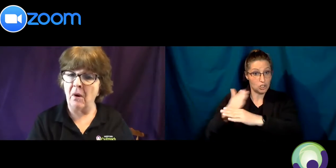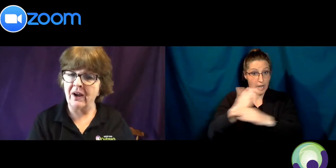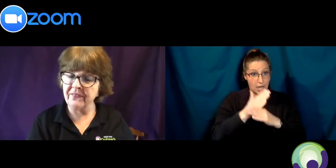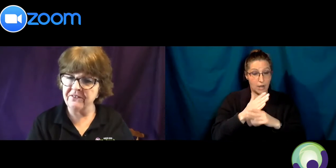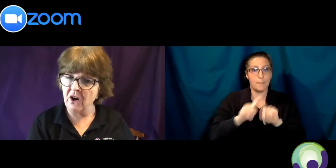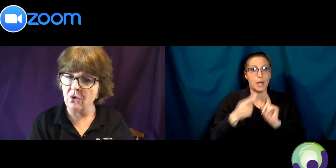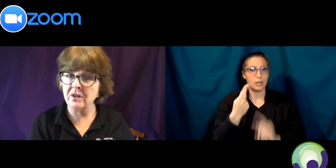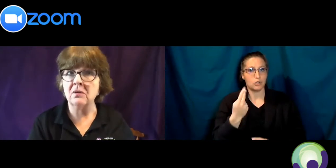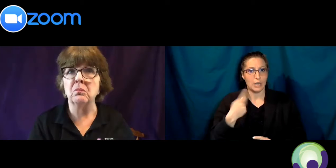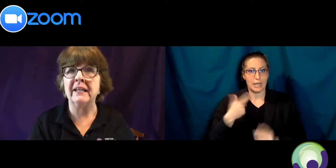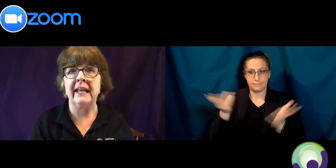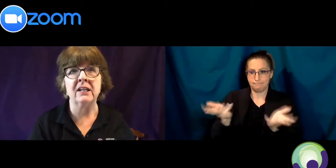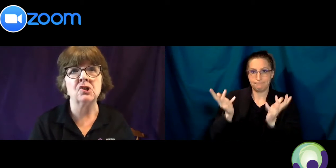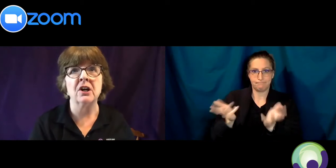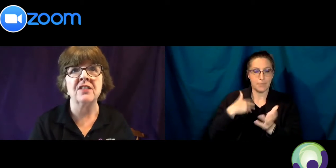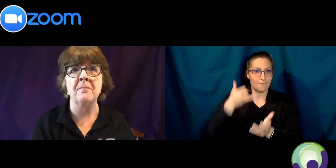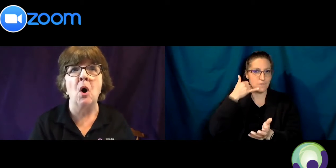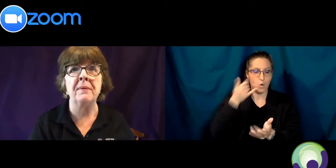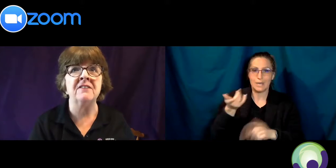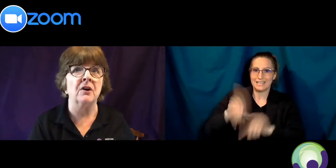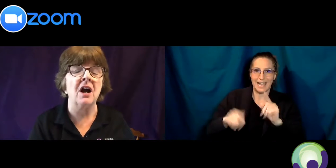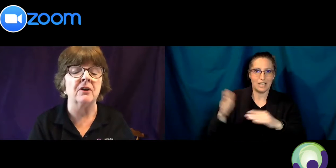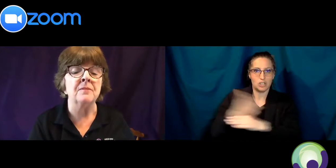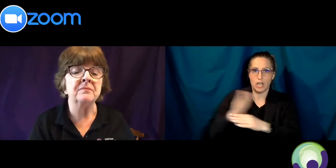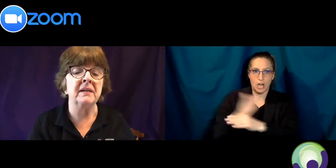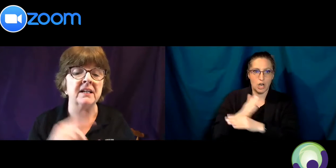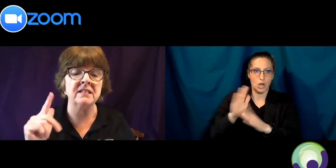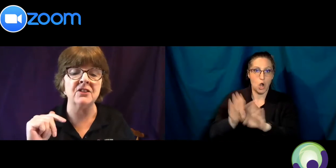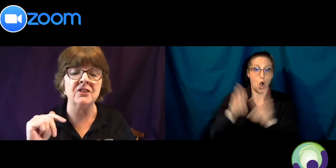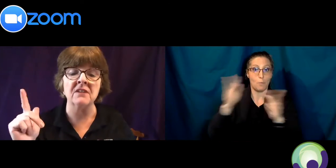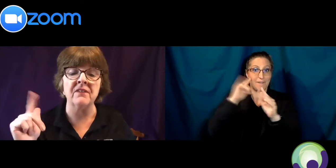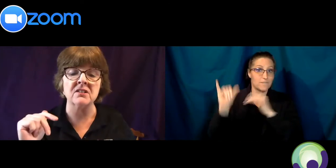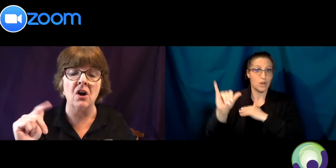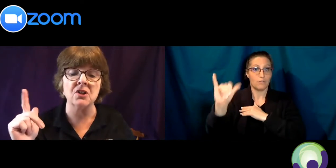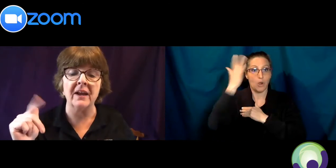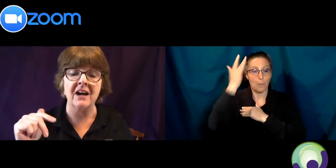on the phone, we can't share them open and forever because neither one of us also have